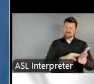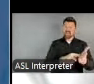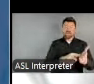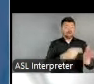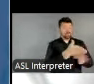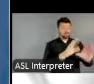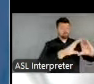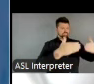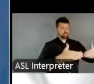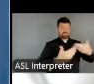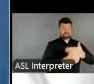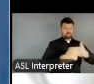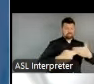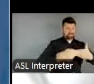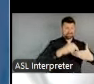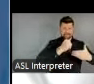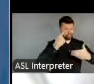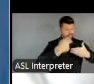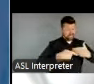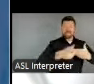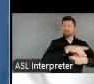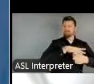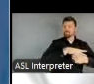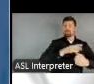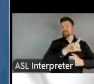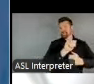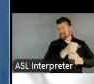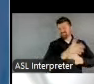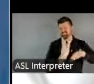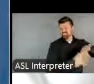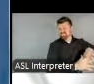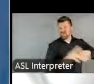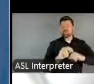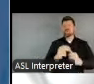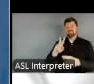organization as a local arts agency. That term means something very, very different depending